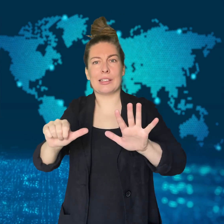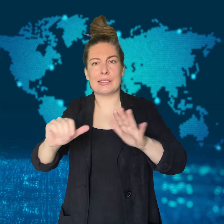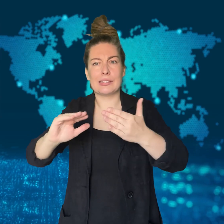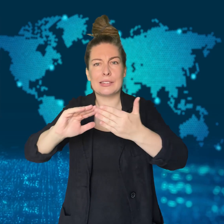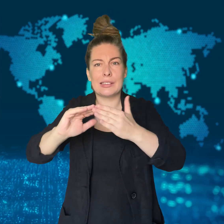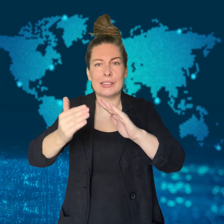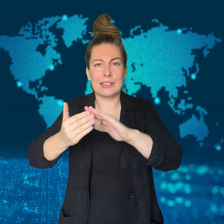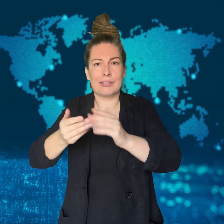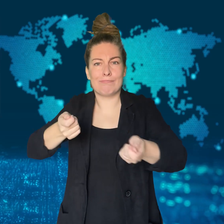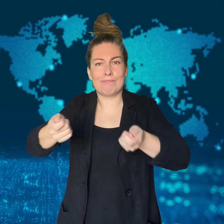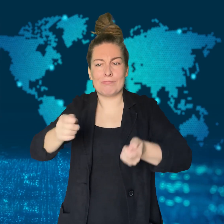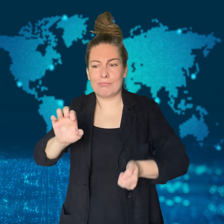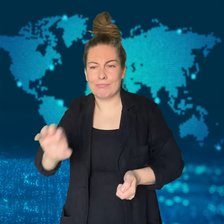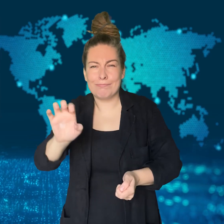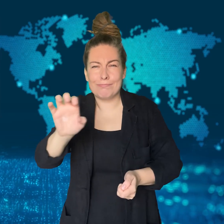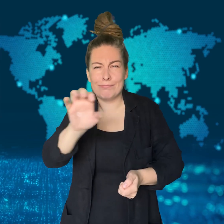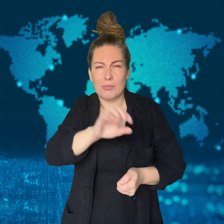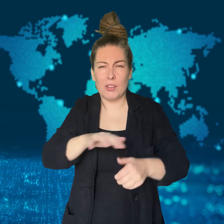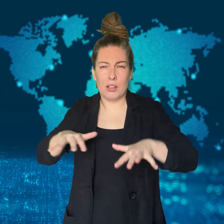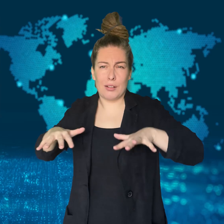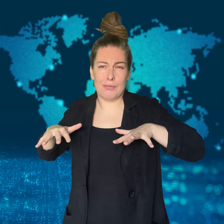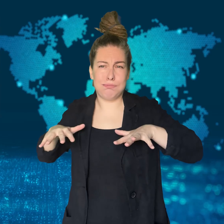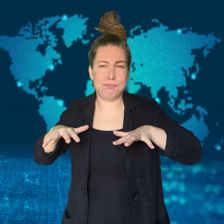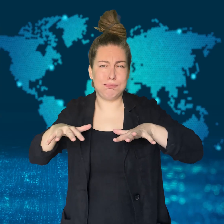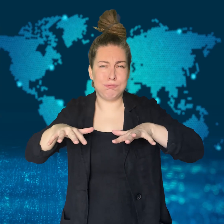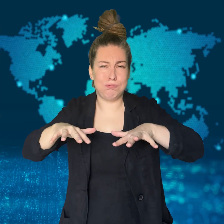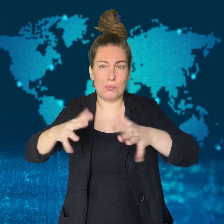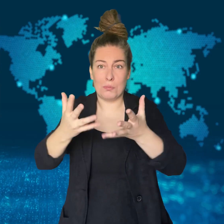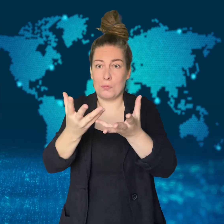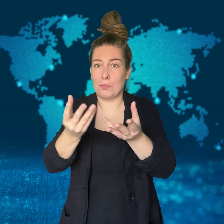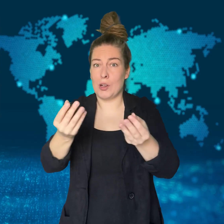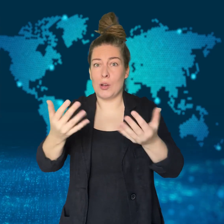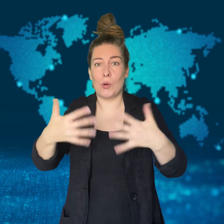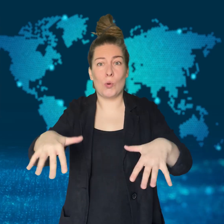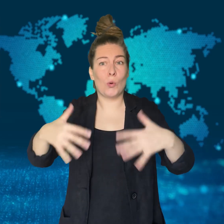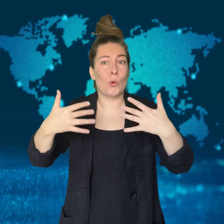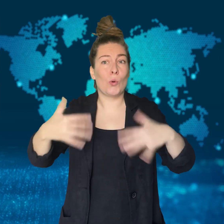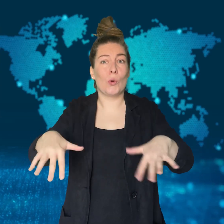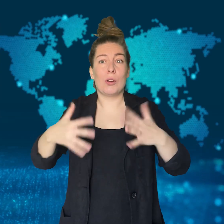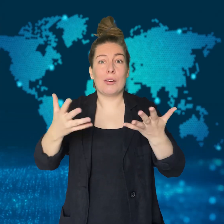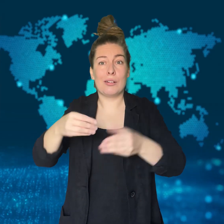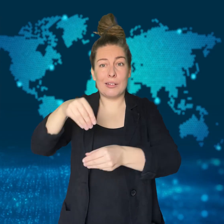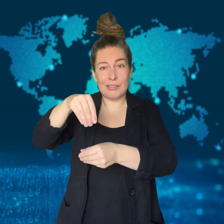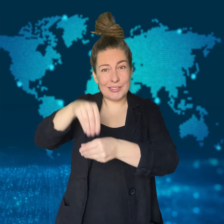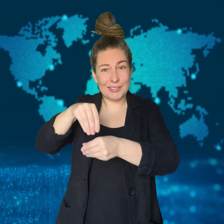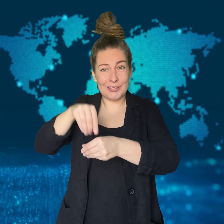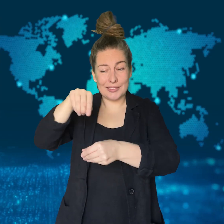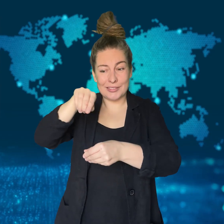toxic waste.